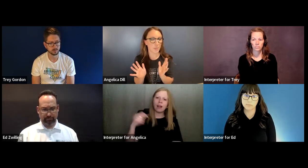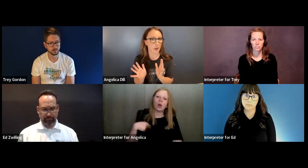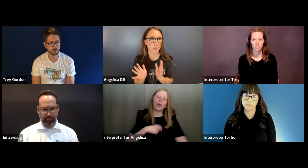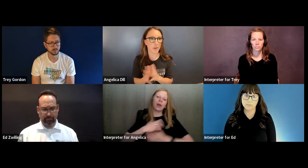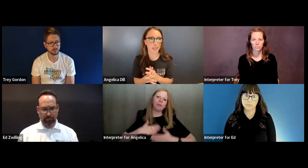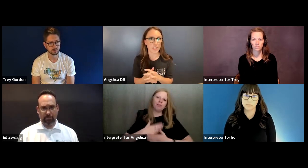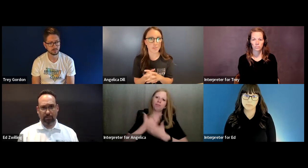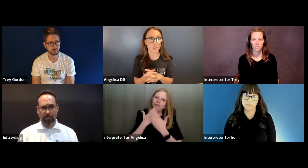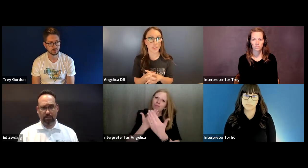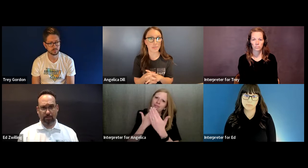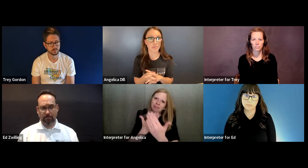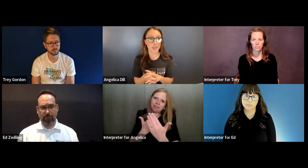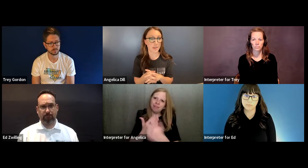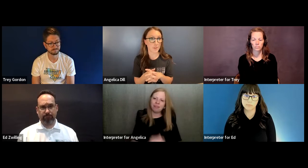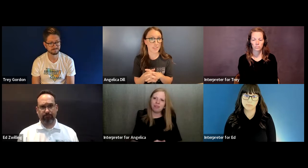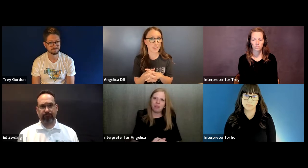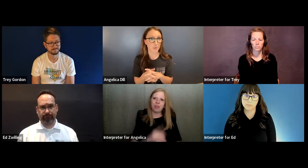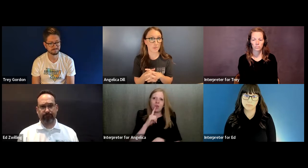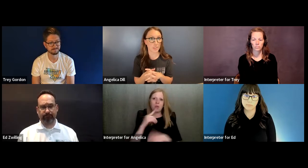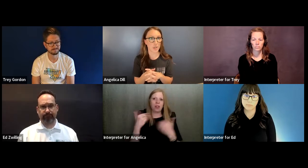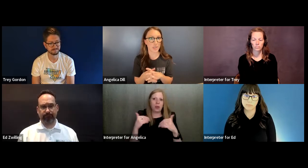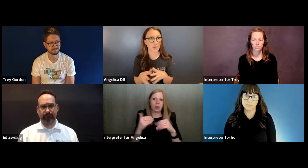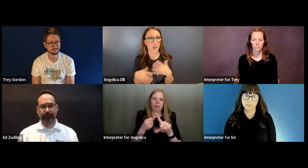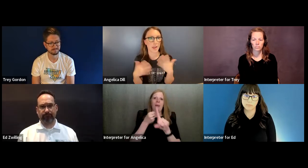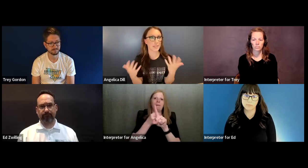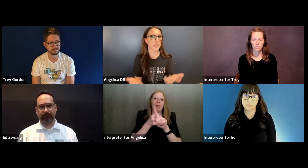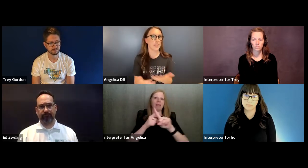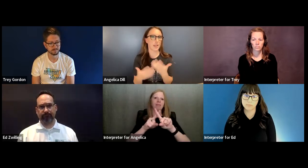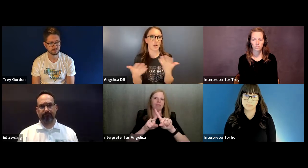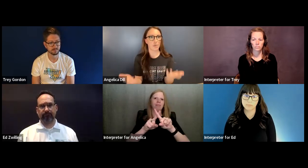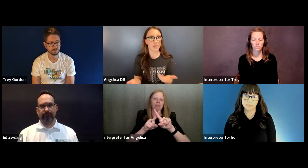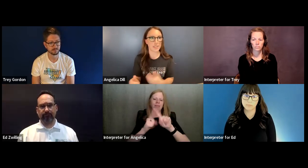our community it's really made a difference and we've really tried to impact in all the ways that